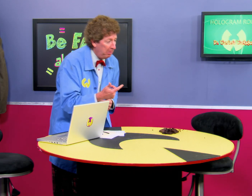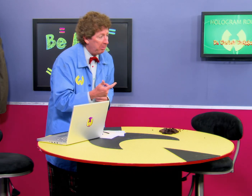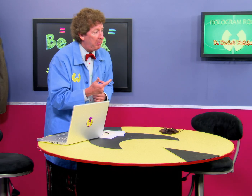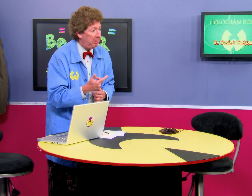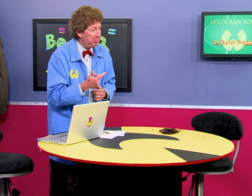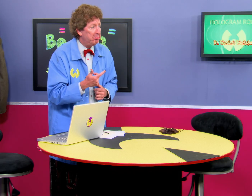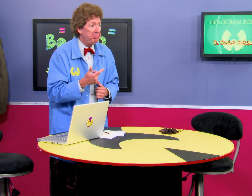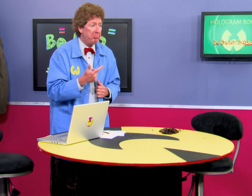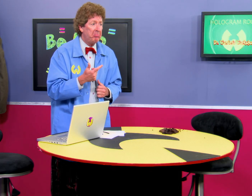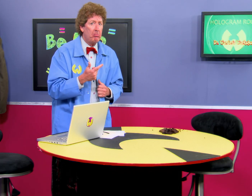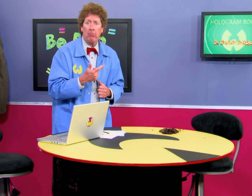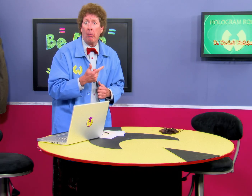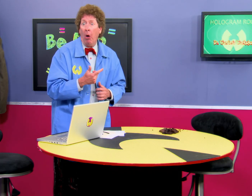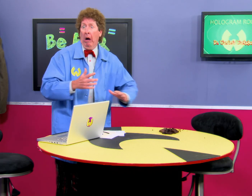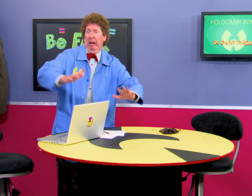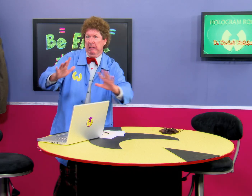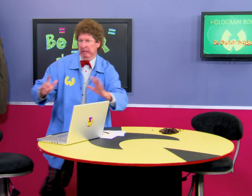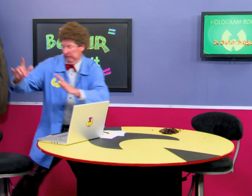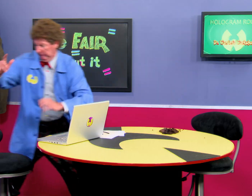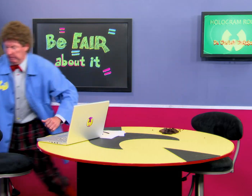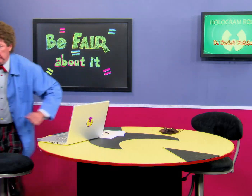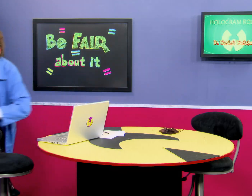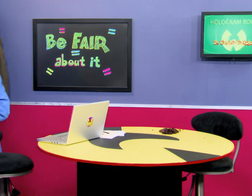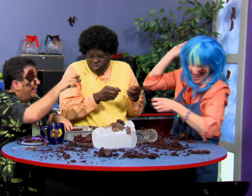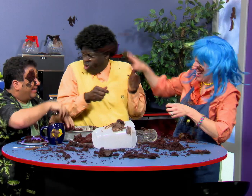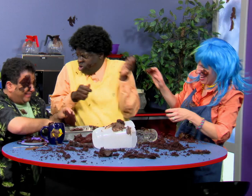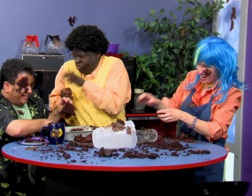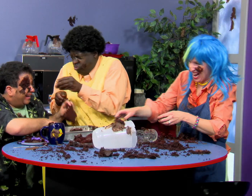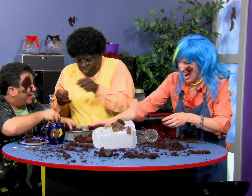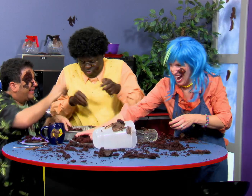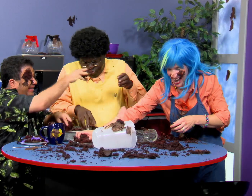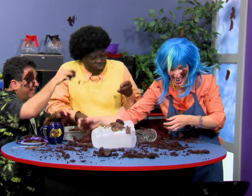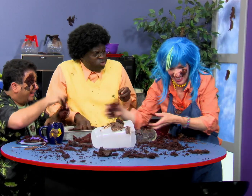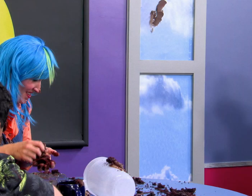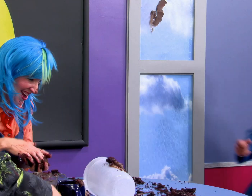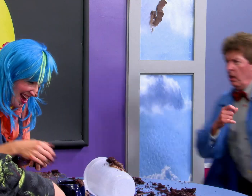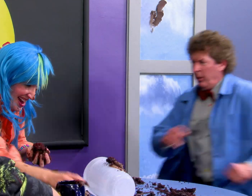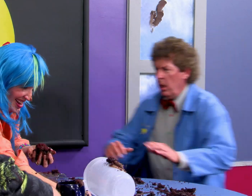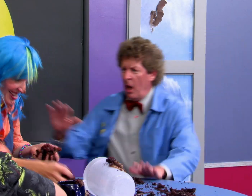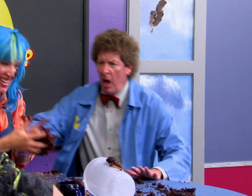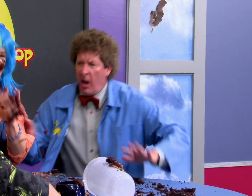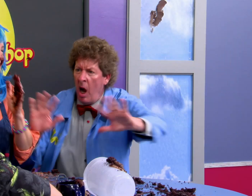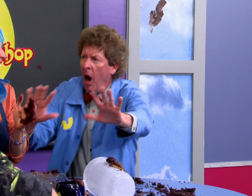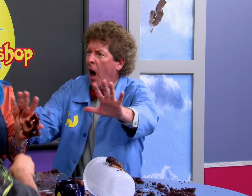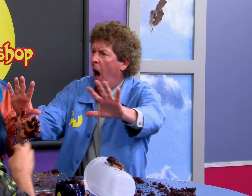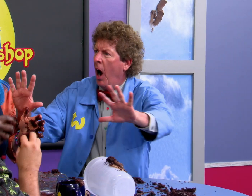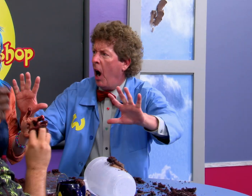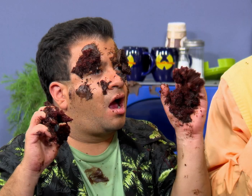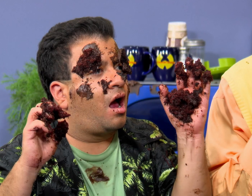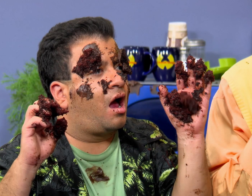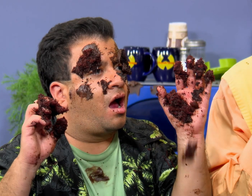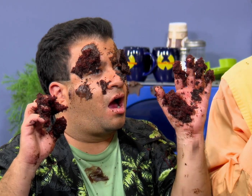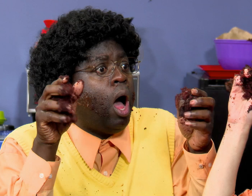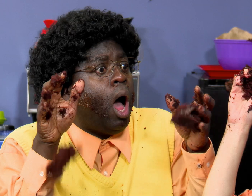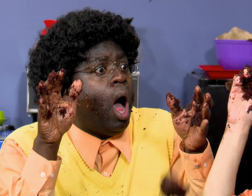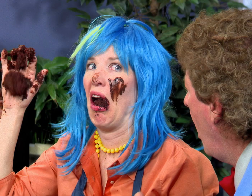PRETTY GOOD. OH! OH OH.